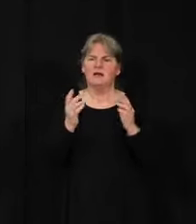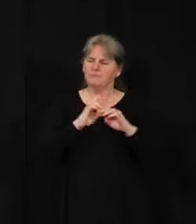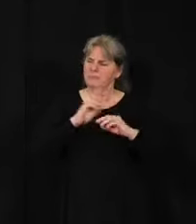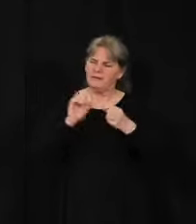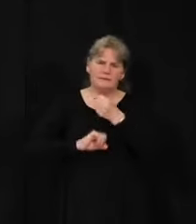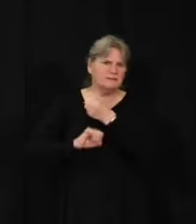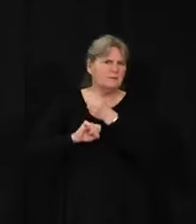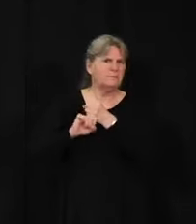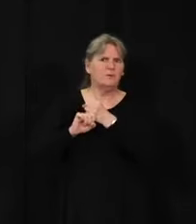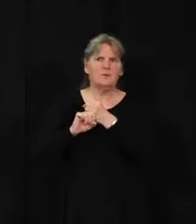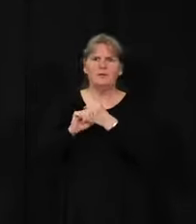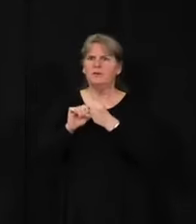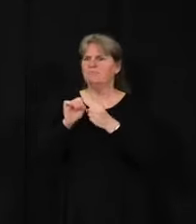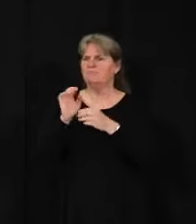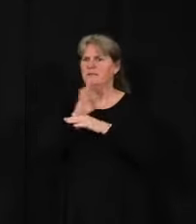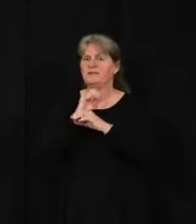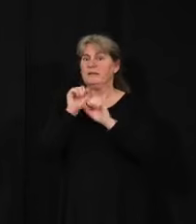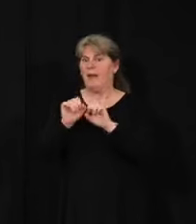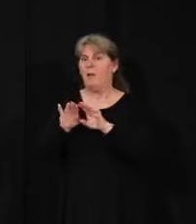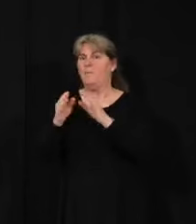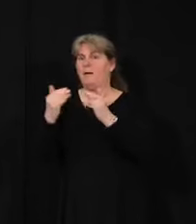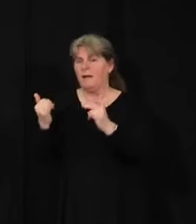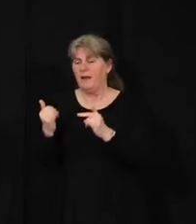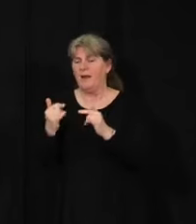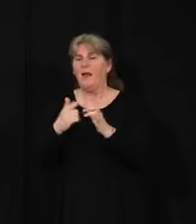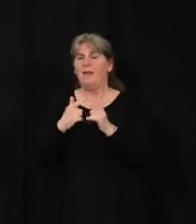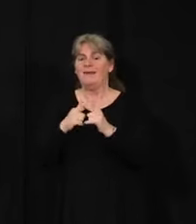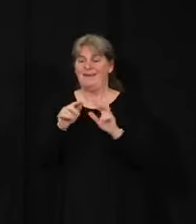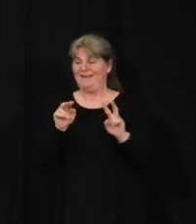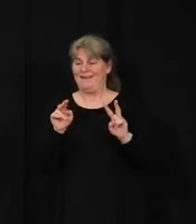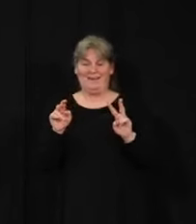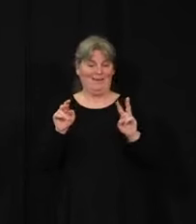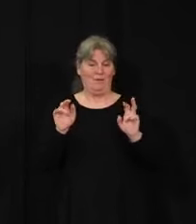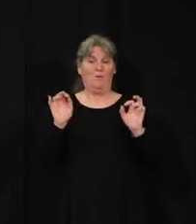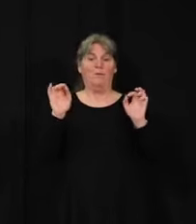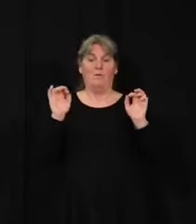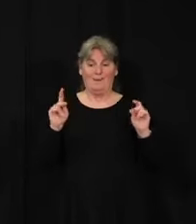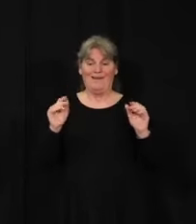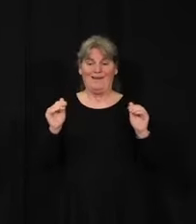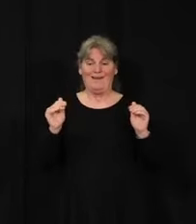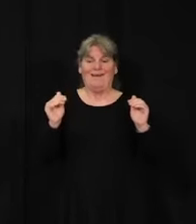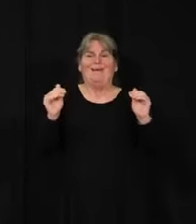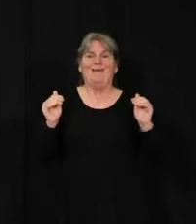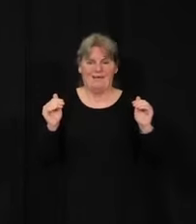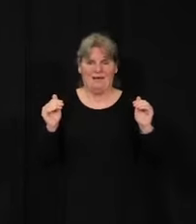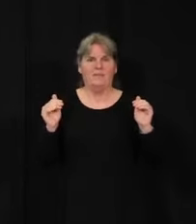support the businesses that can be open now and moving into that next phase which is an active